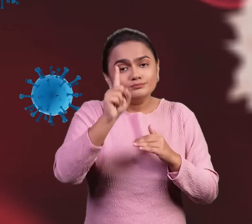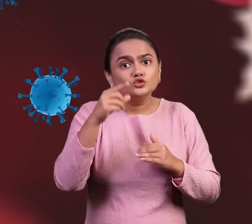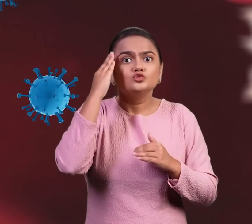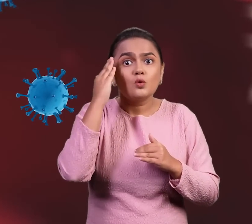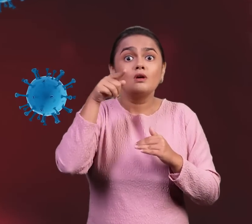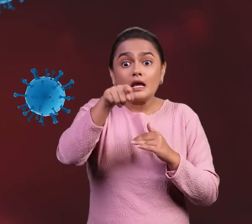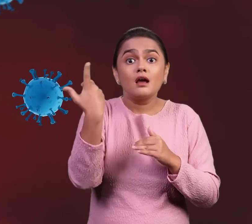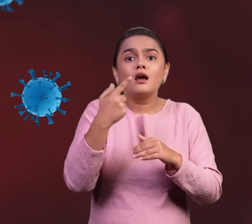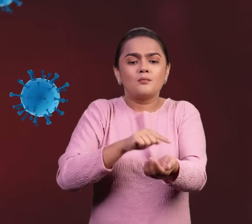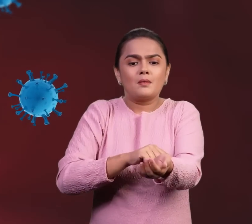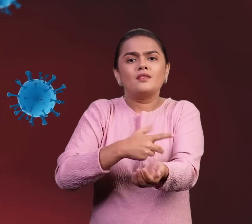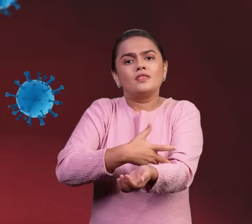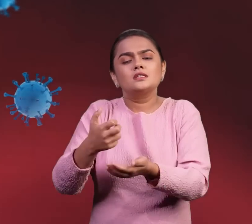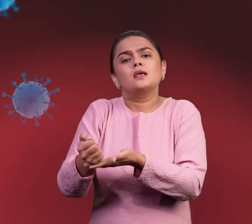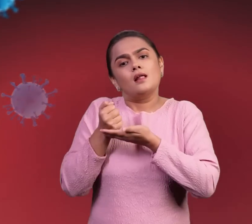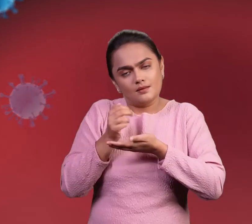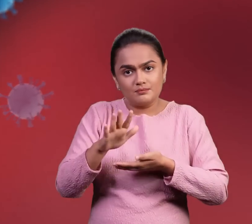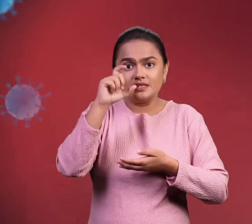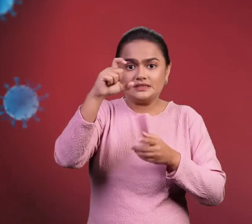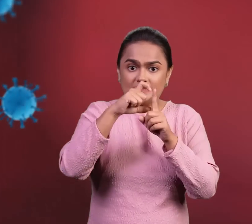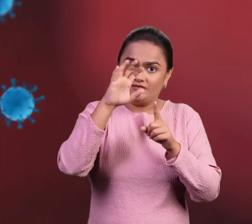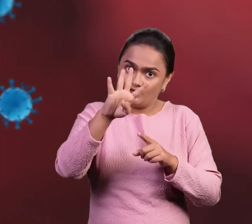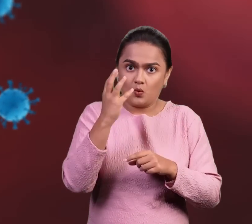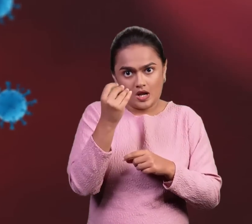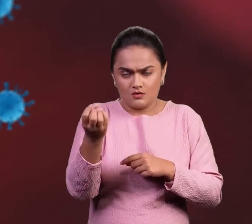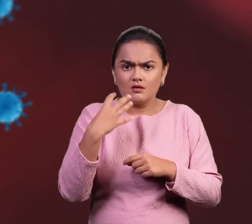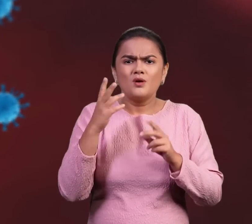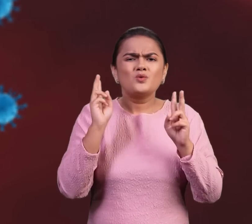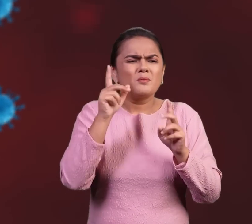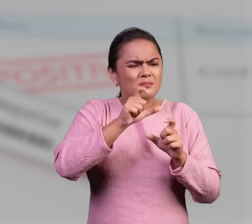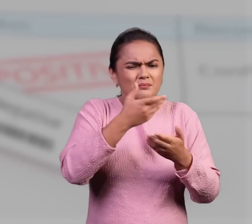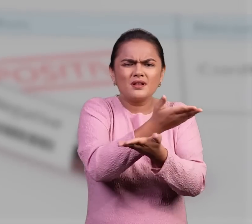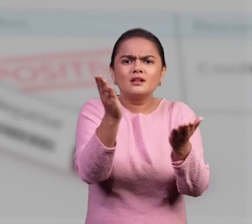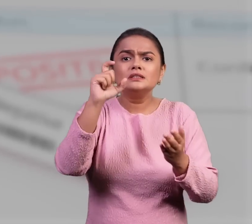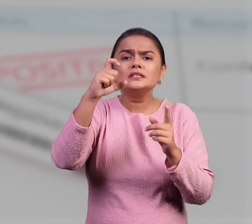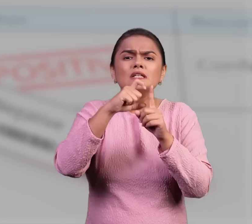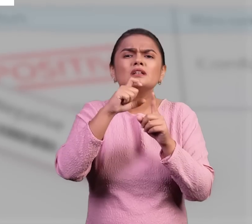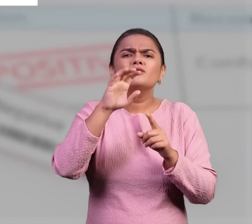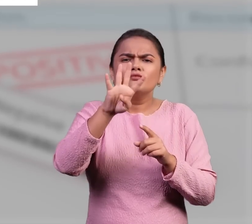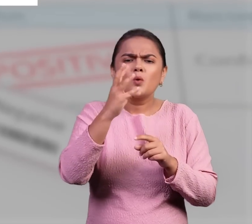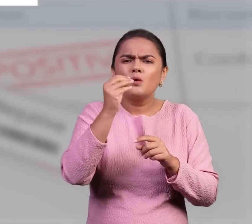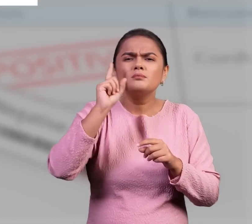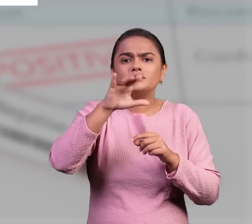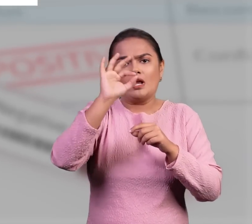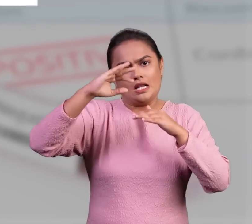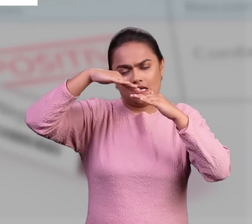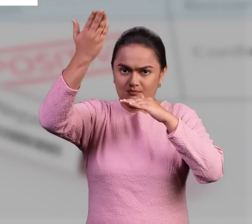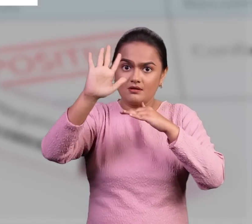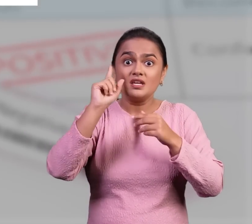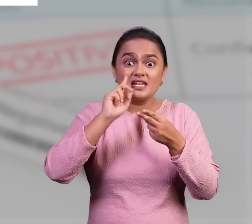A blood test will indicate your CD4 count. The CD4 count should ideally be above 500.